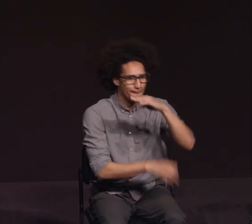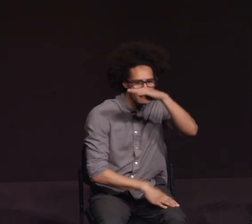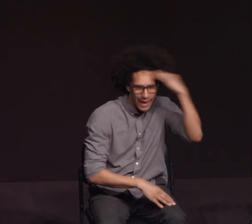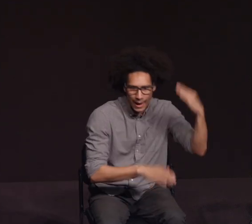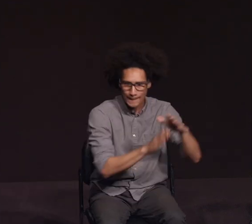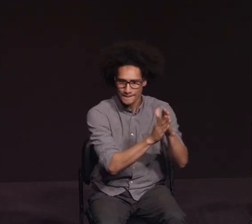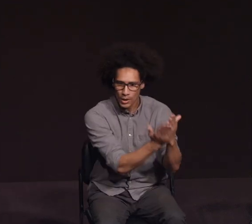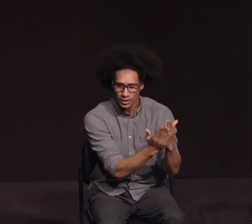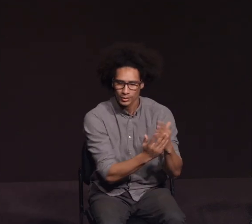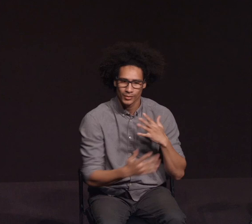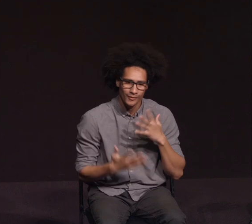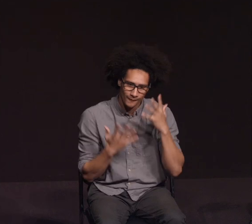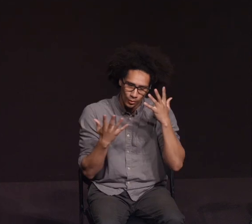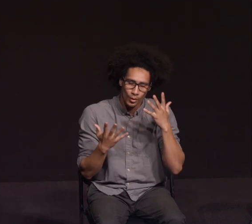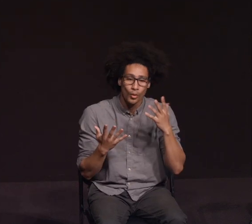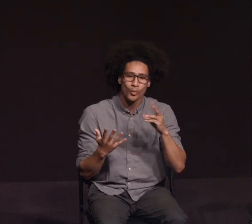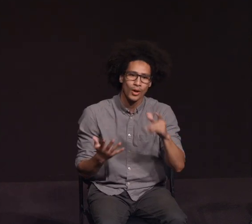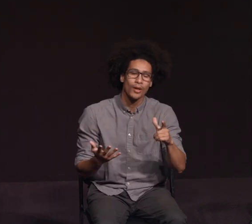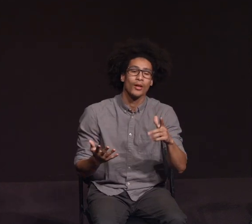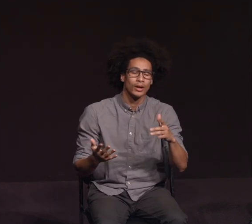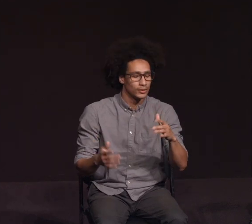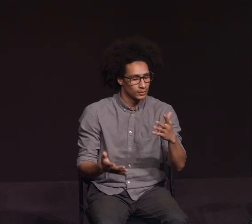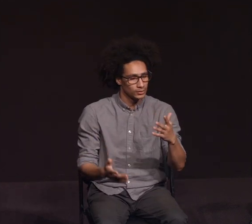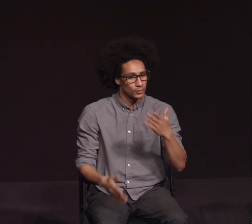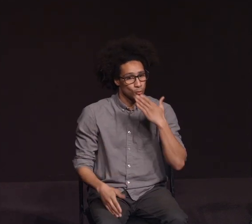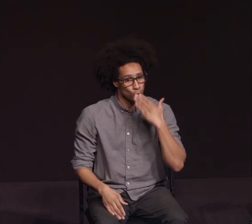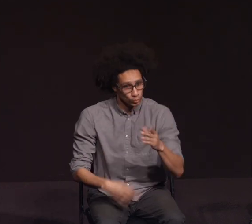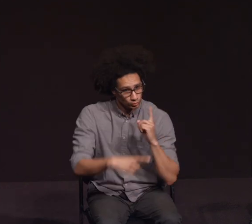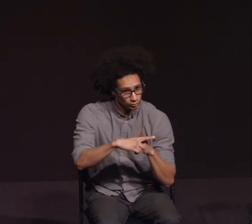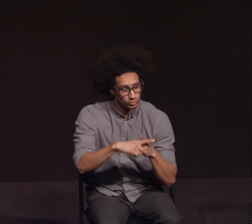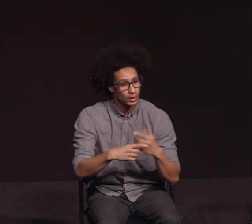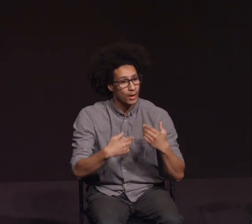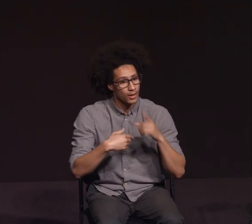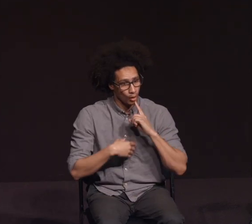And unfortunately--well, fortunately, there are a lot but